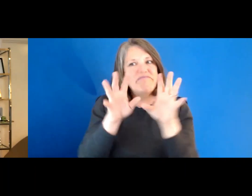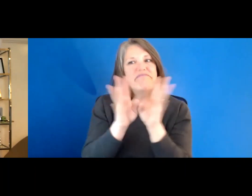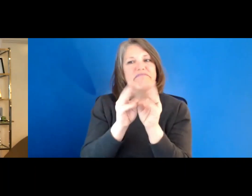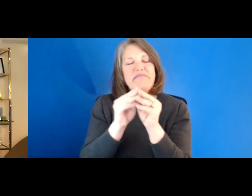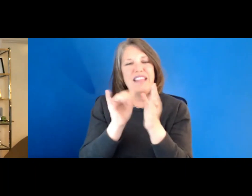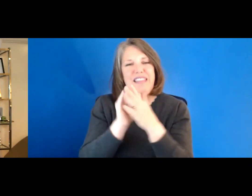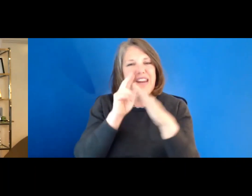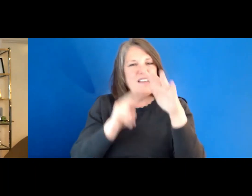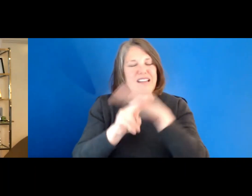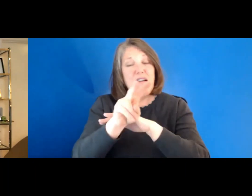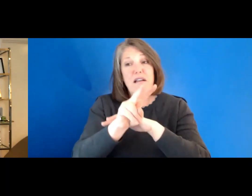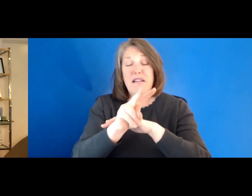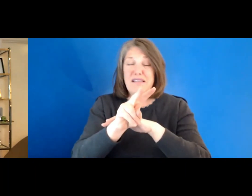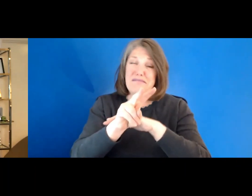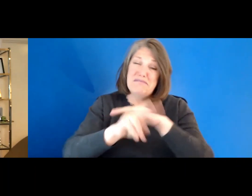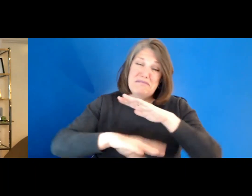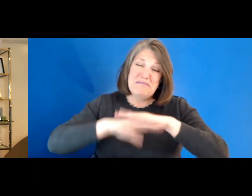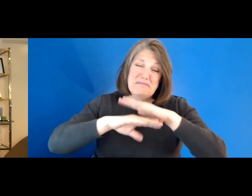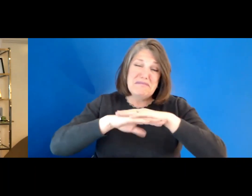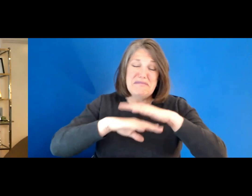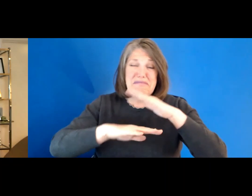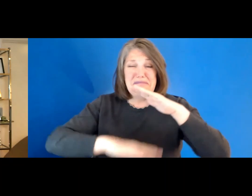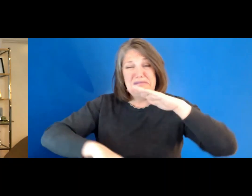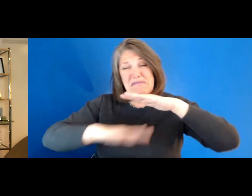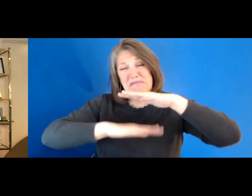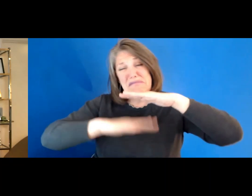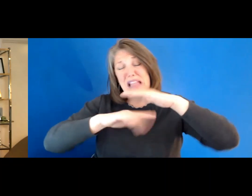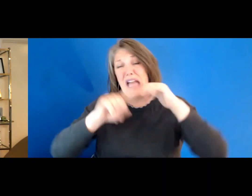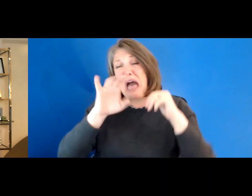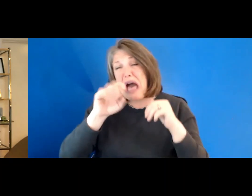upwards 17:44:43 of 100, we are working out something